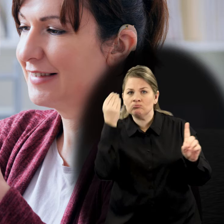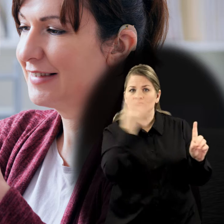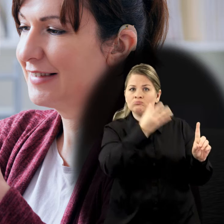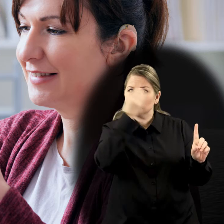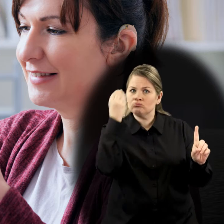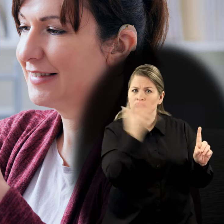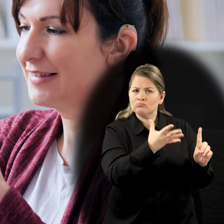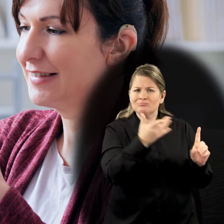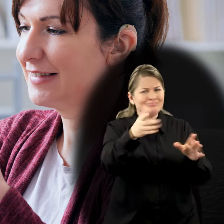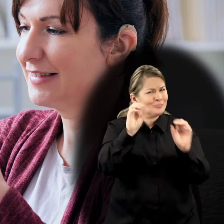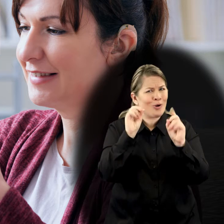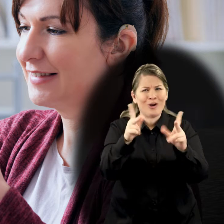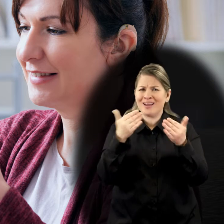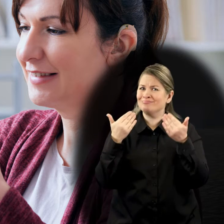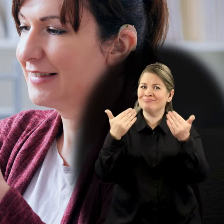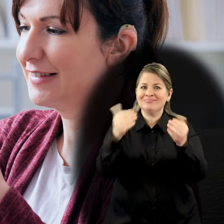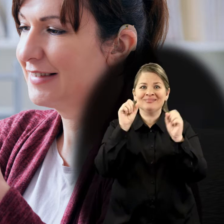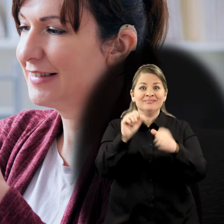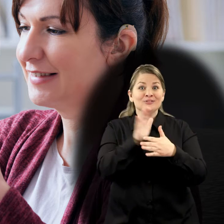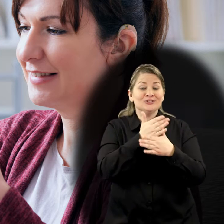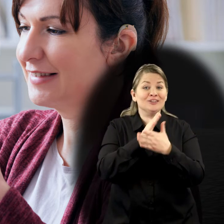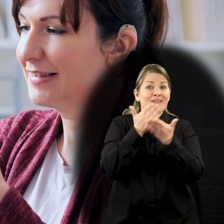It's okay to suggest resources.